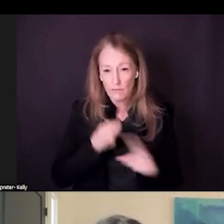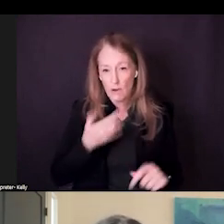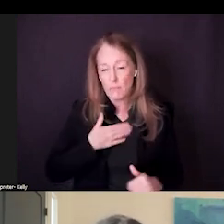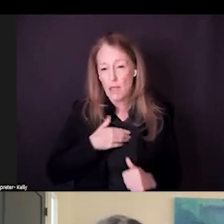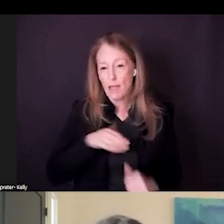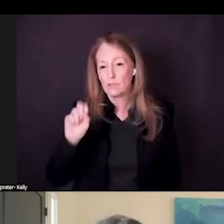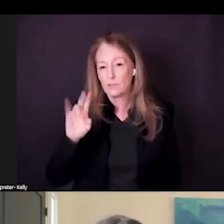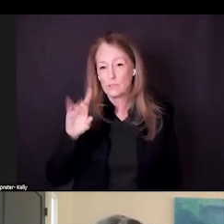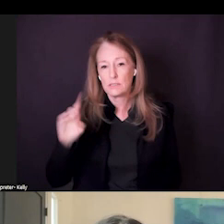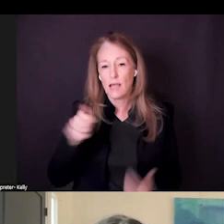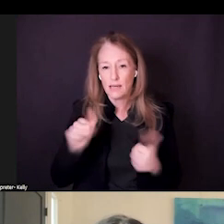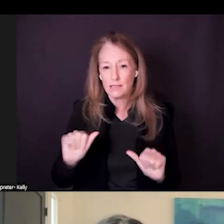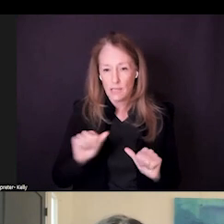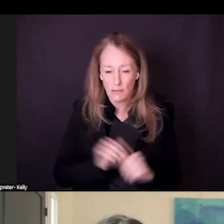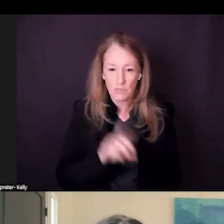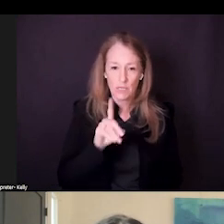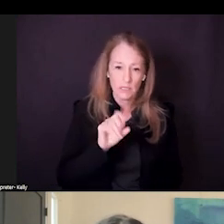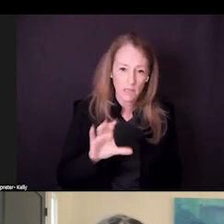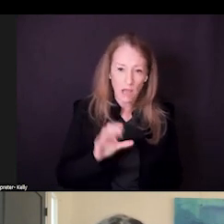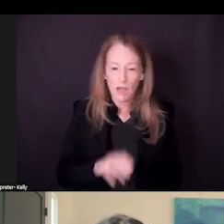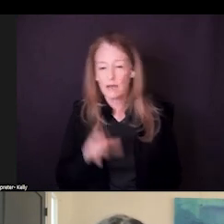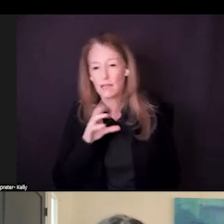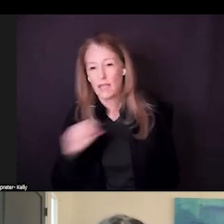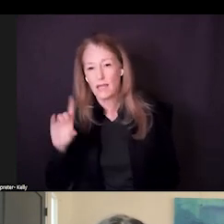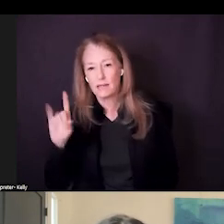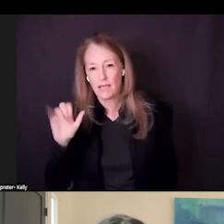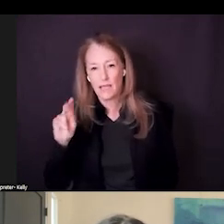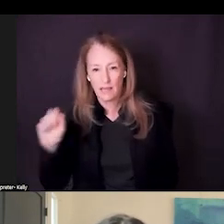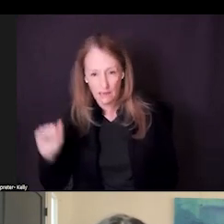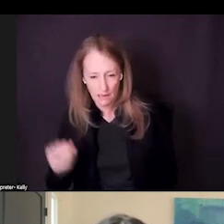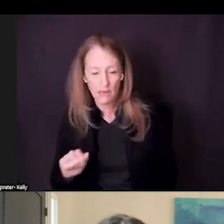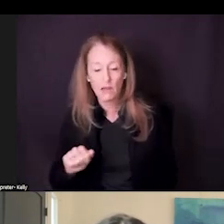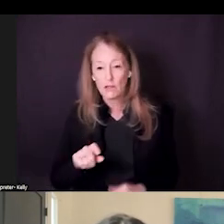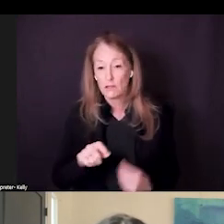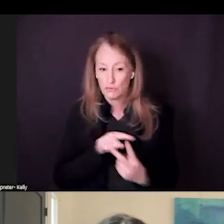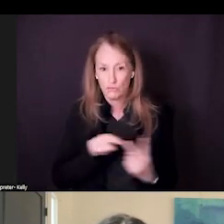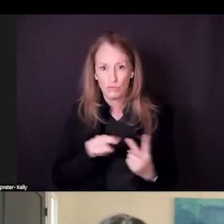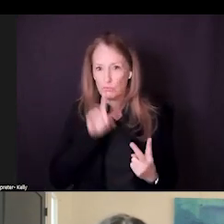DIANA WERE THE TWO PEOPLE THAT REALLY SUPPORTED ME AND REBUILT